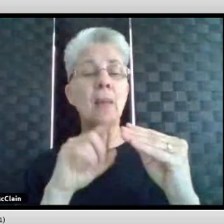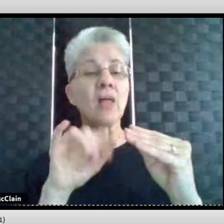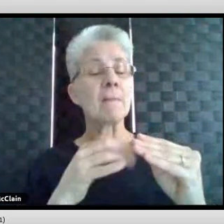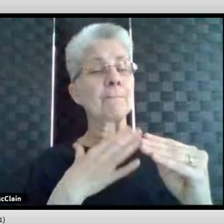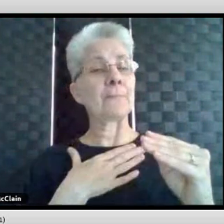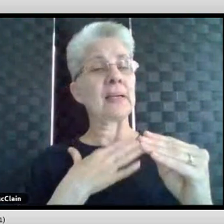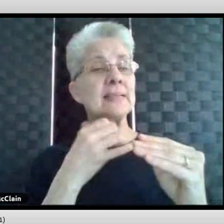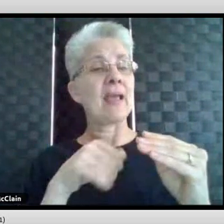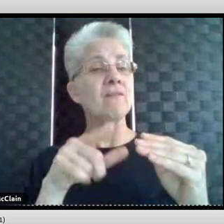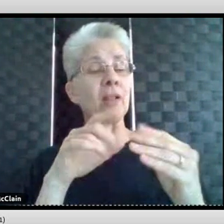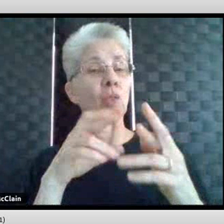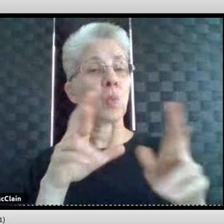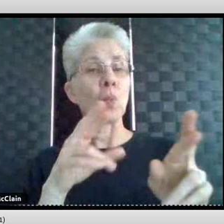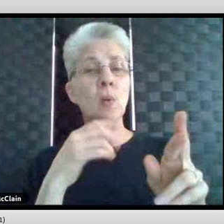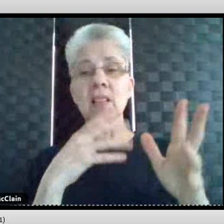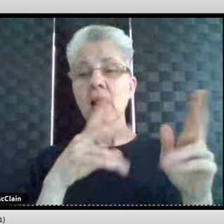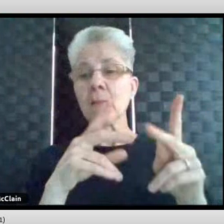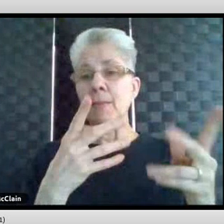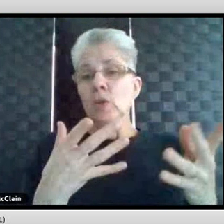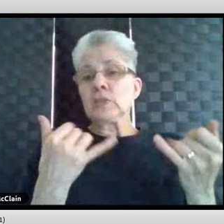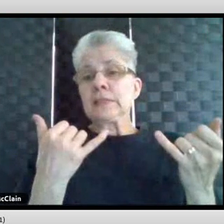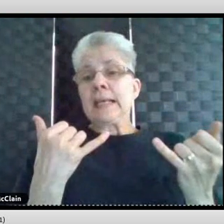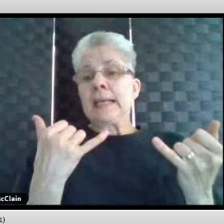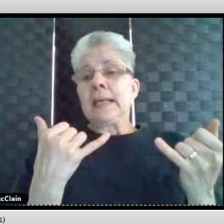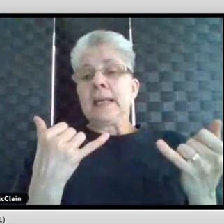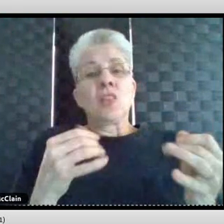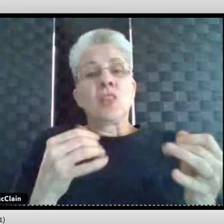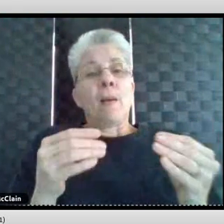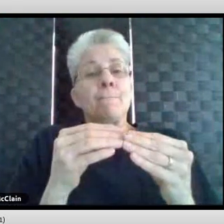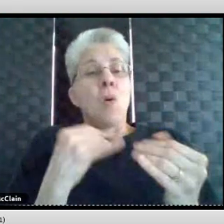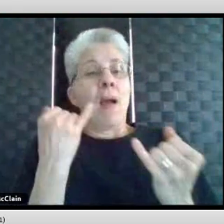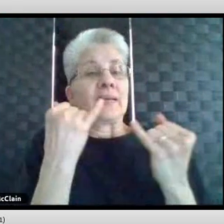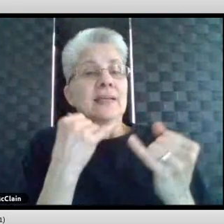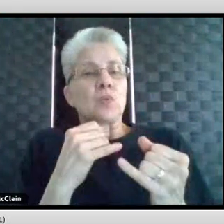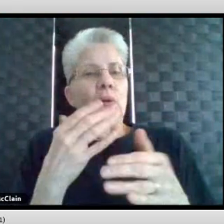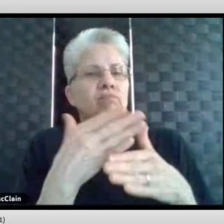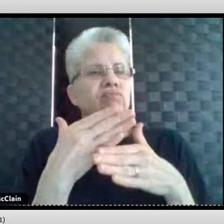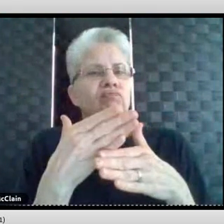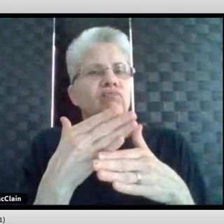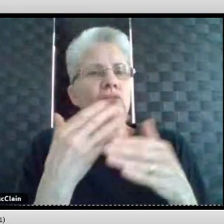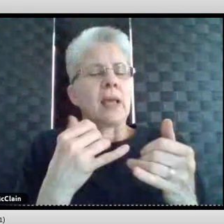Everybody in the room -- We have a lot of people here today. The more ideas we generate today